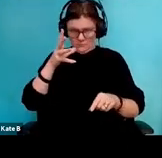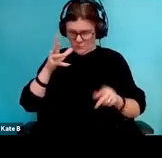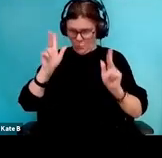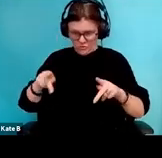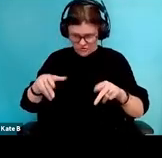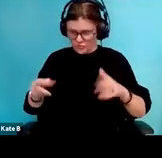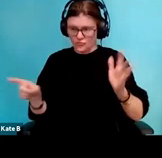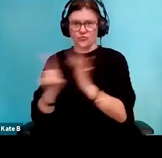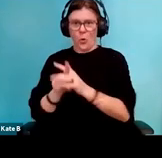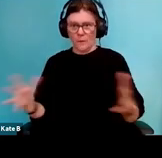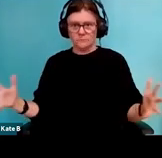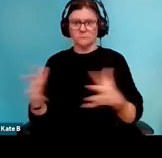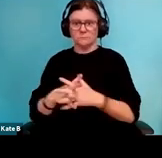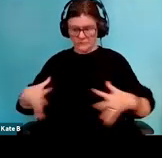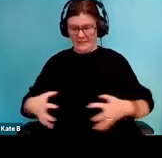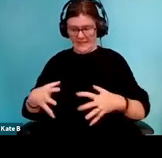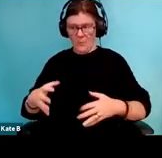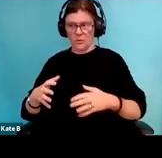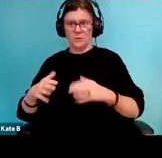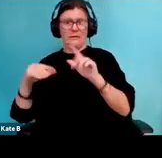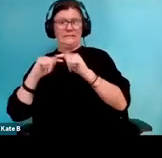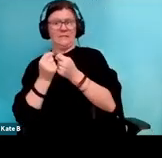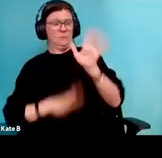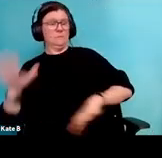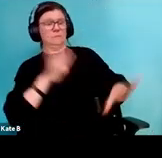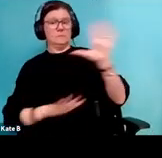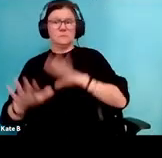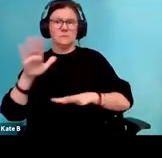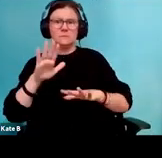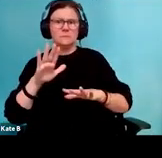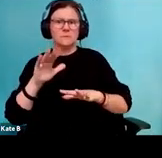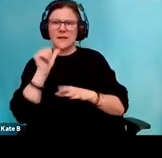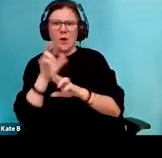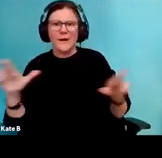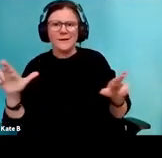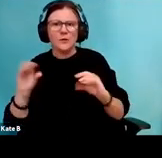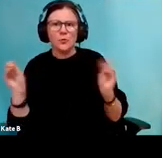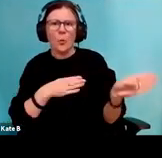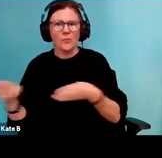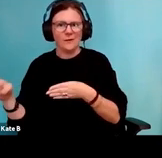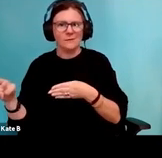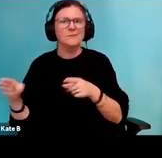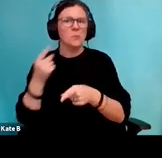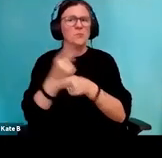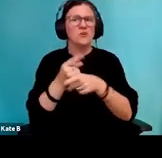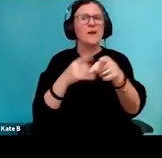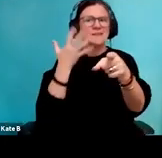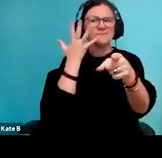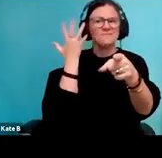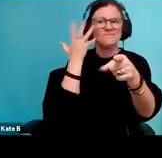when, as Dr. Panko mentioned, we need to be more proactive and then reactive.